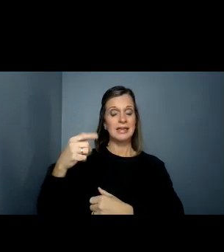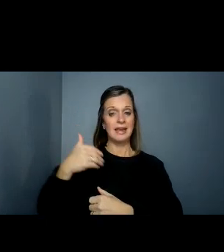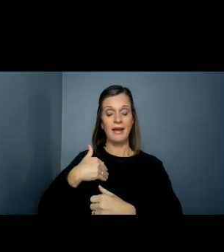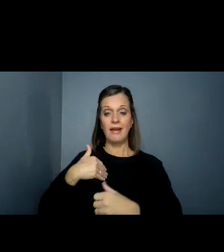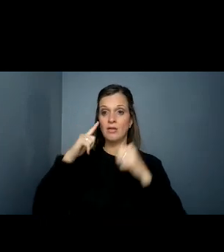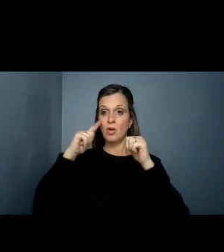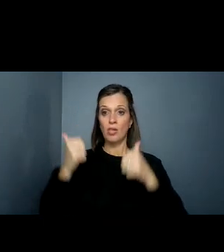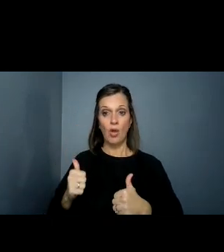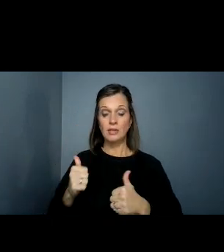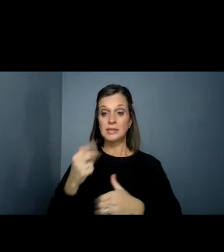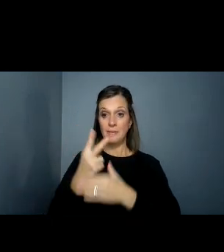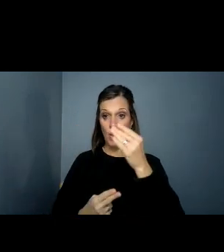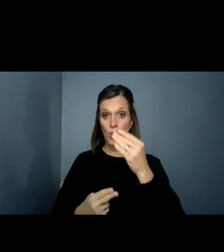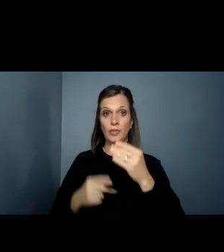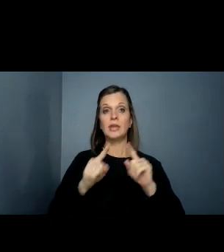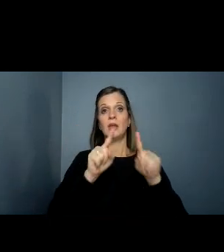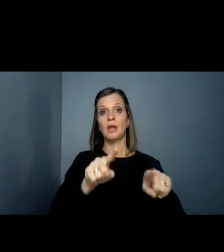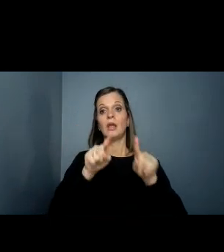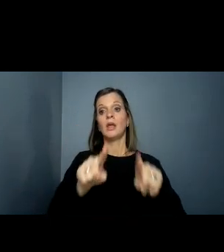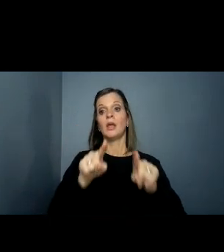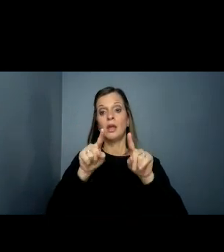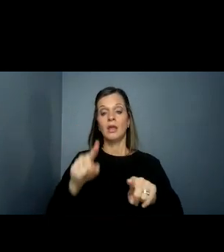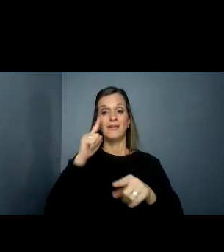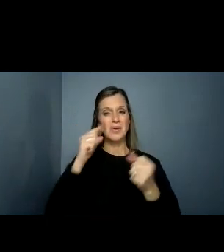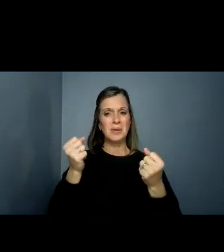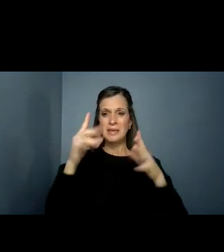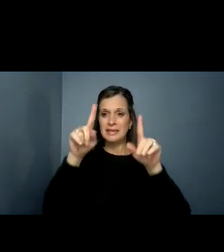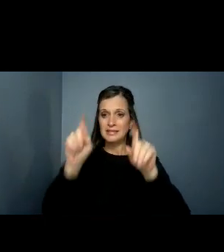after test and they still to this day. Don't know why he lost that hearing.